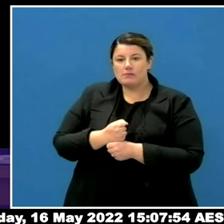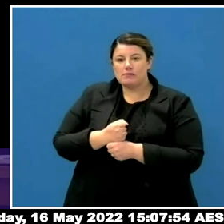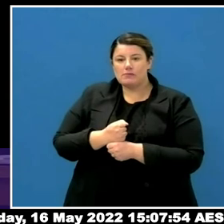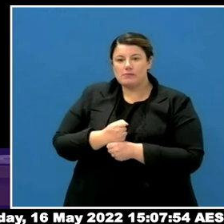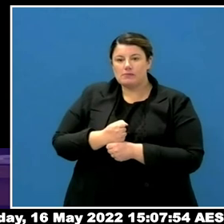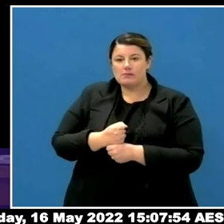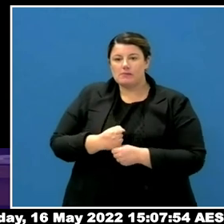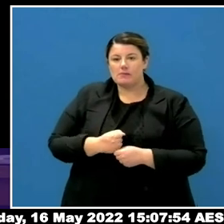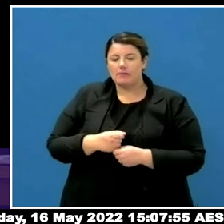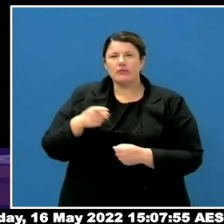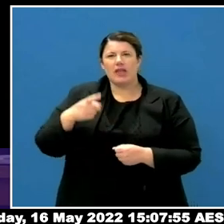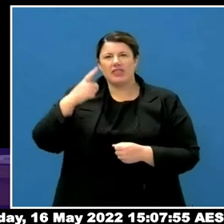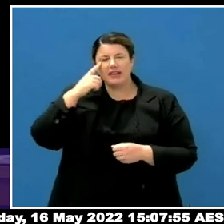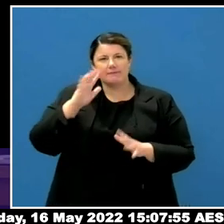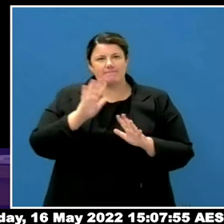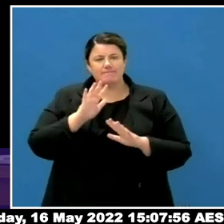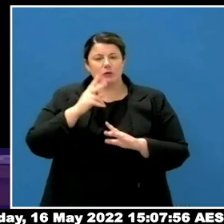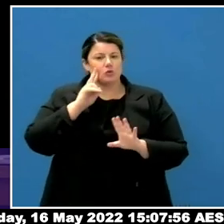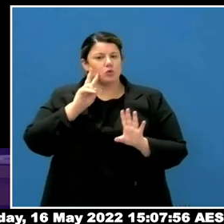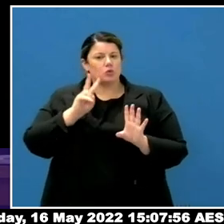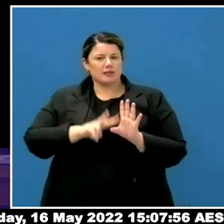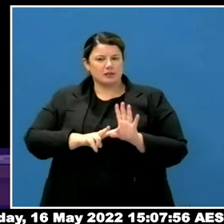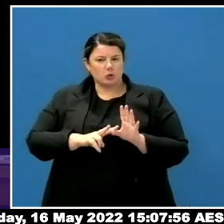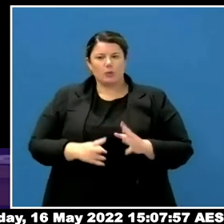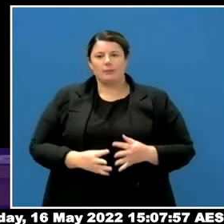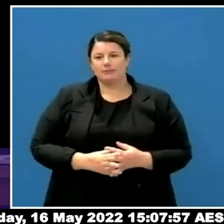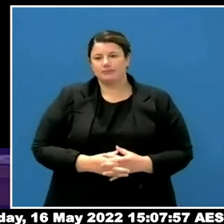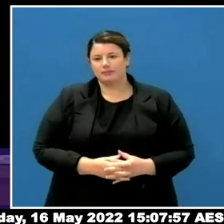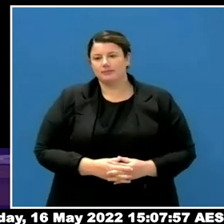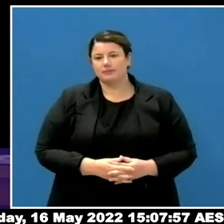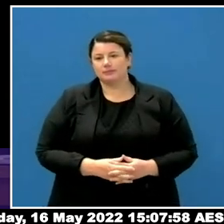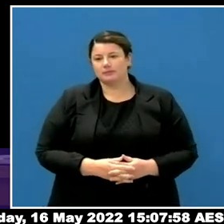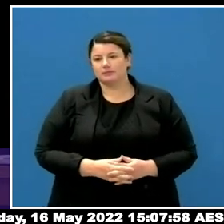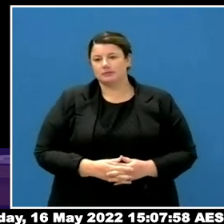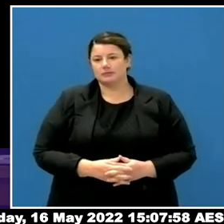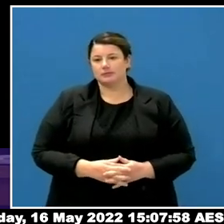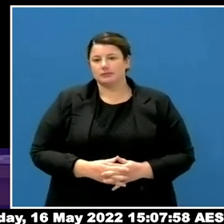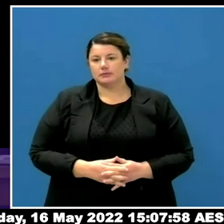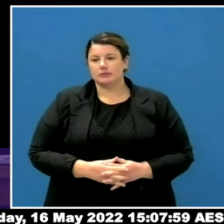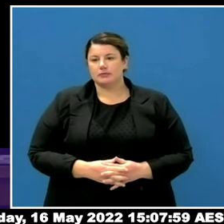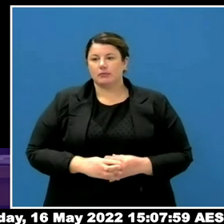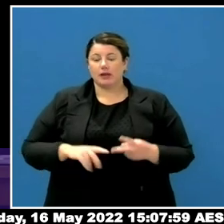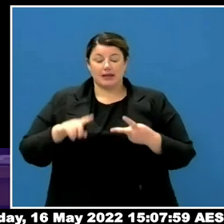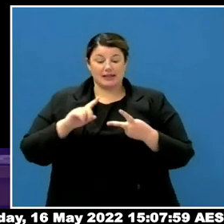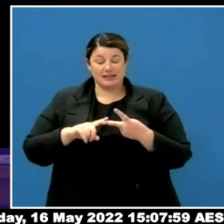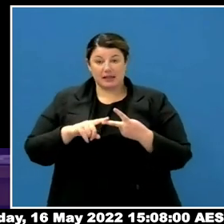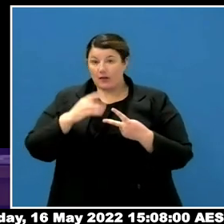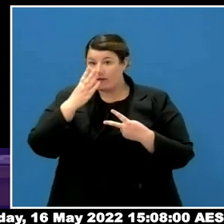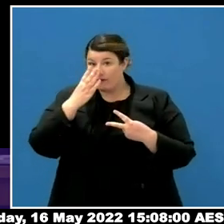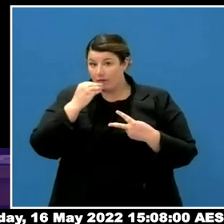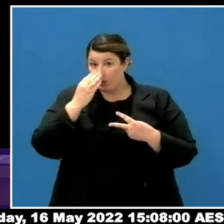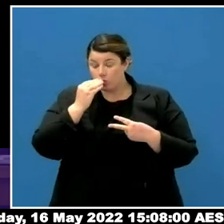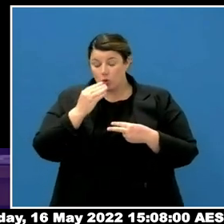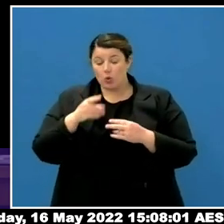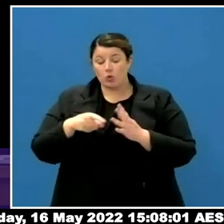Alright. And the second one is a photo of Toby with you and Rob, I think on the same trip.